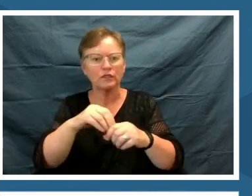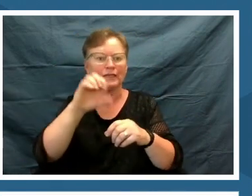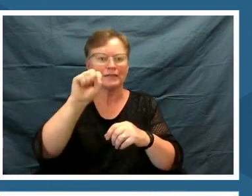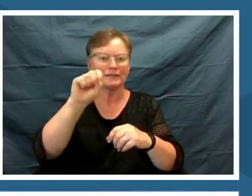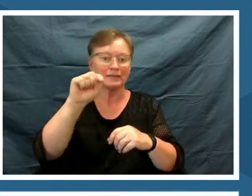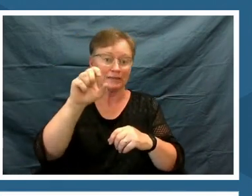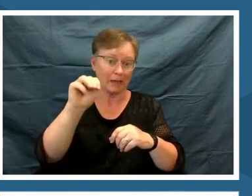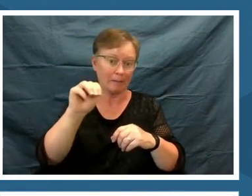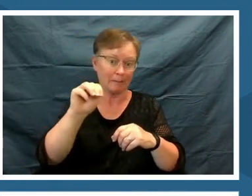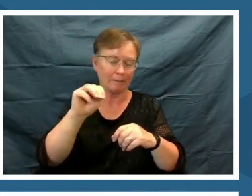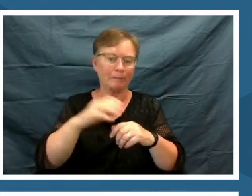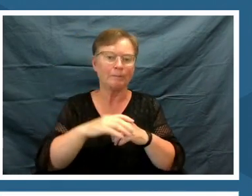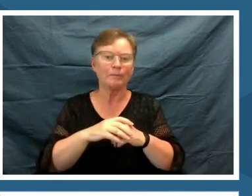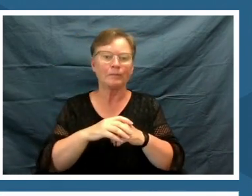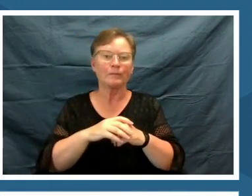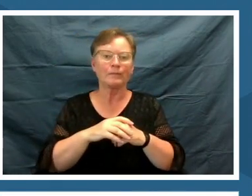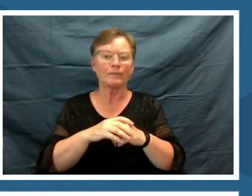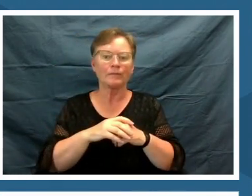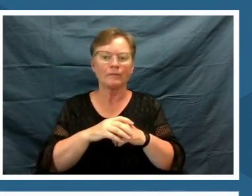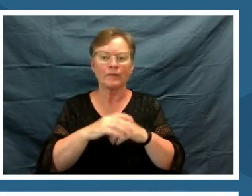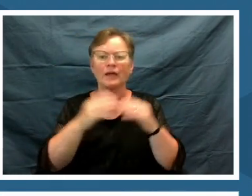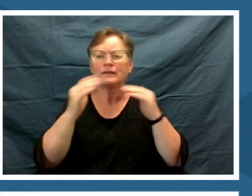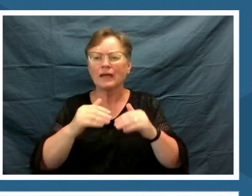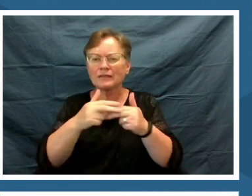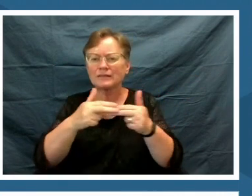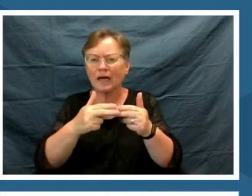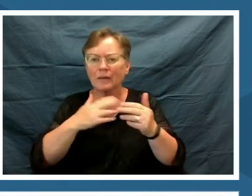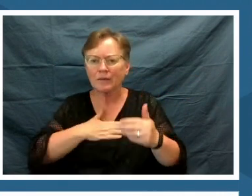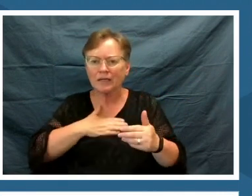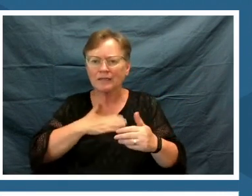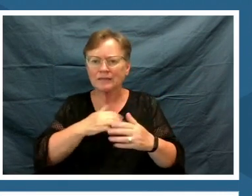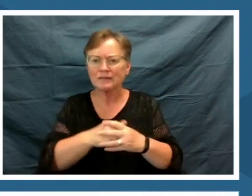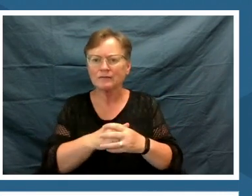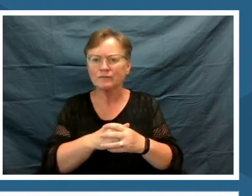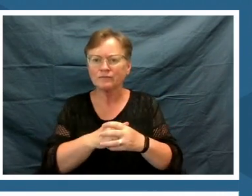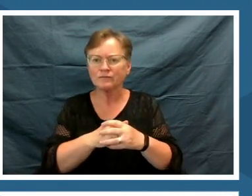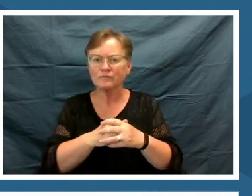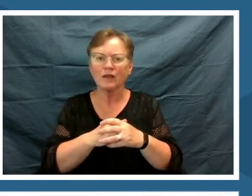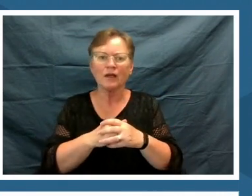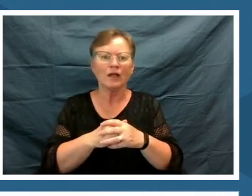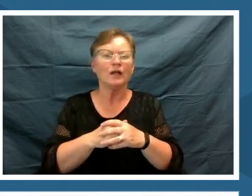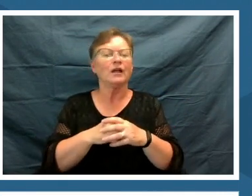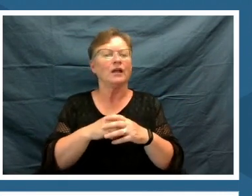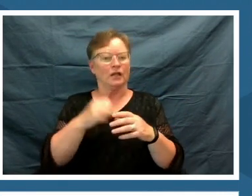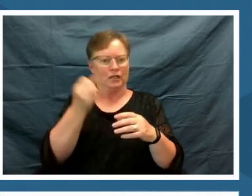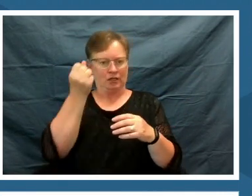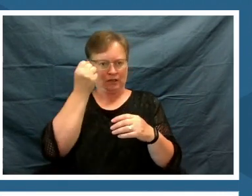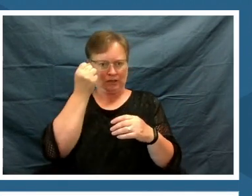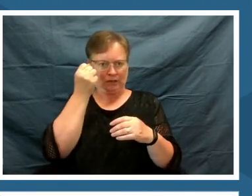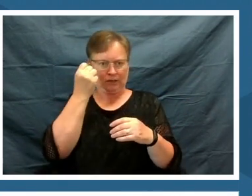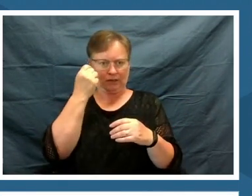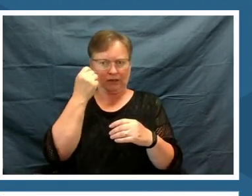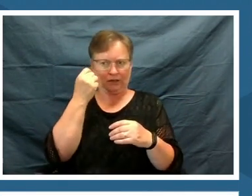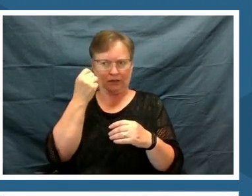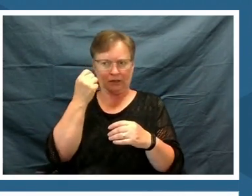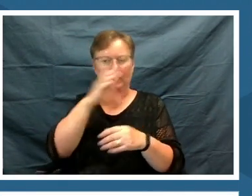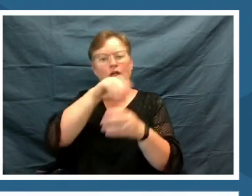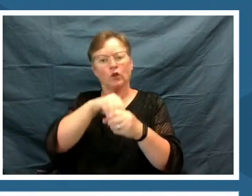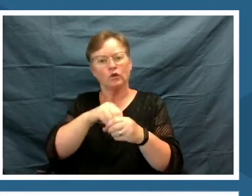the current plan also includes four pathways that you can consider the how